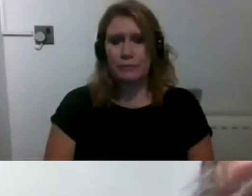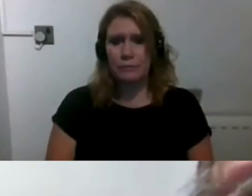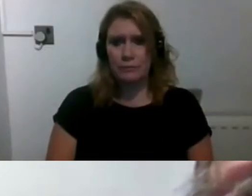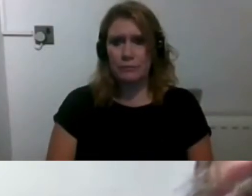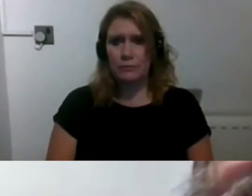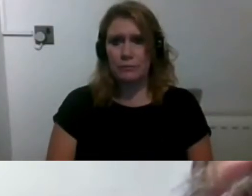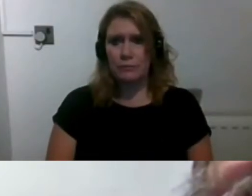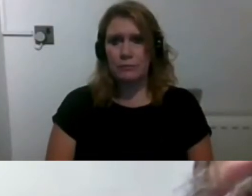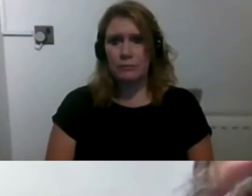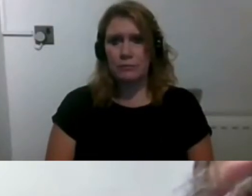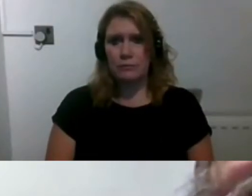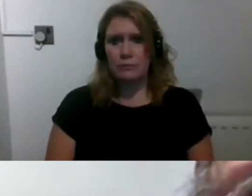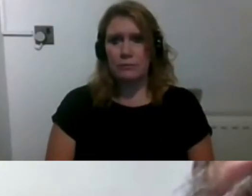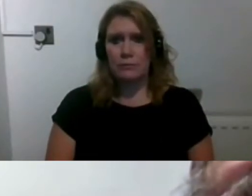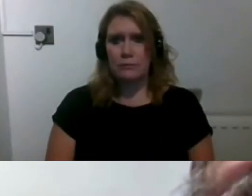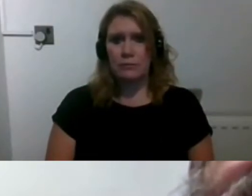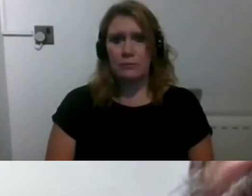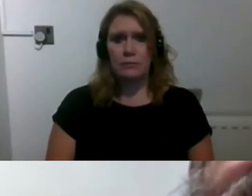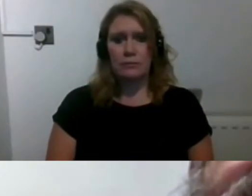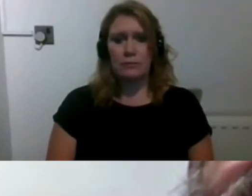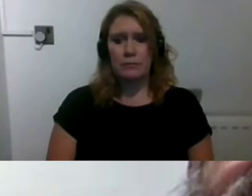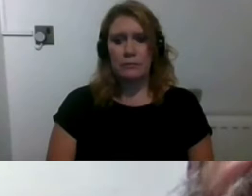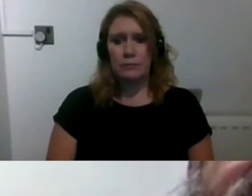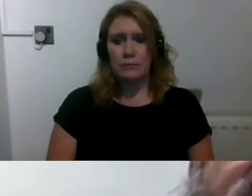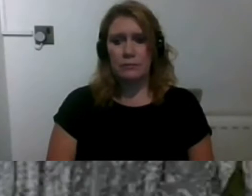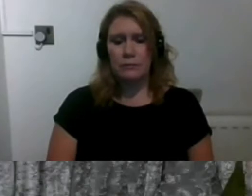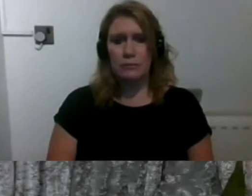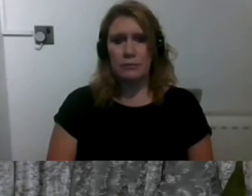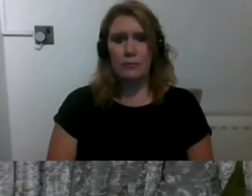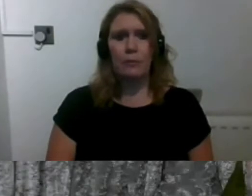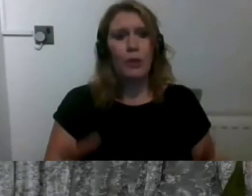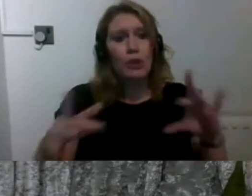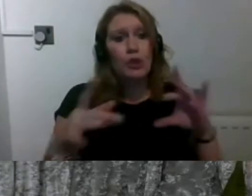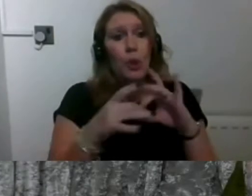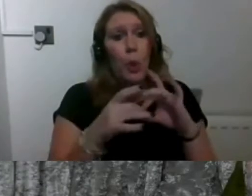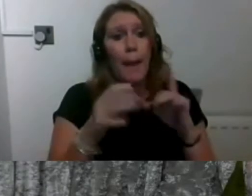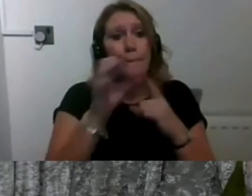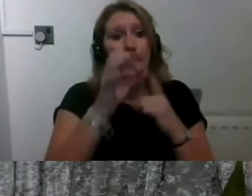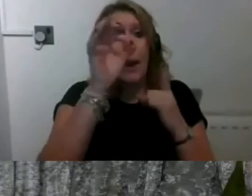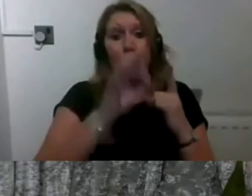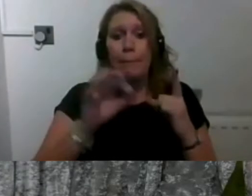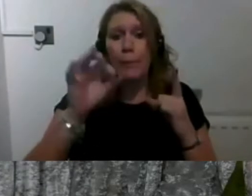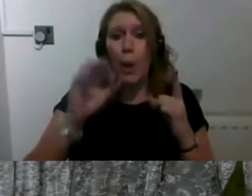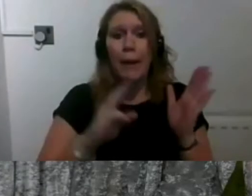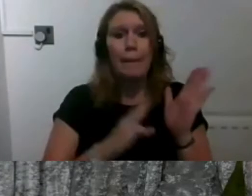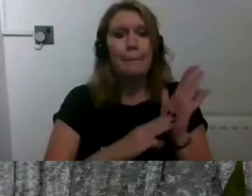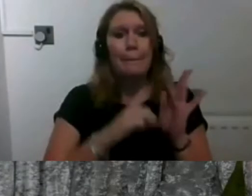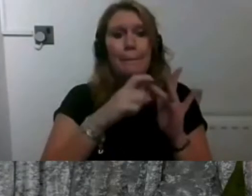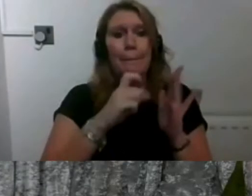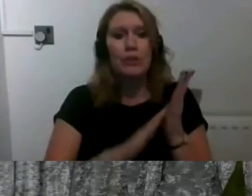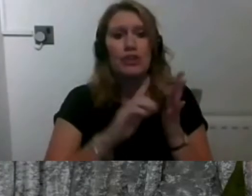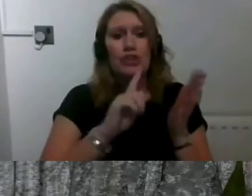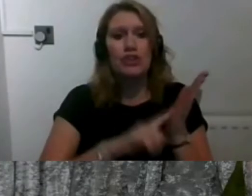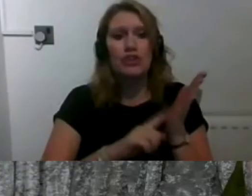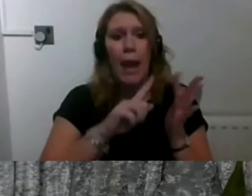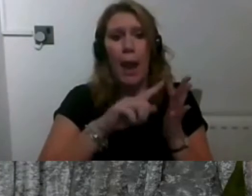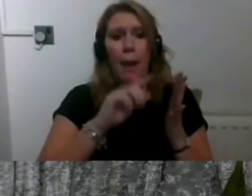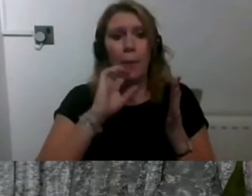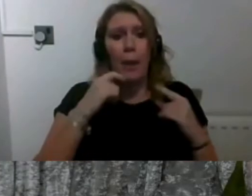now by the poet Michelle Baharia, but I will let her get in, I think everybody who